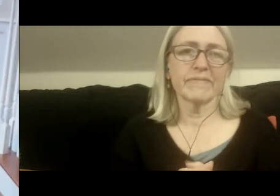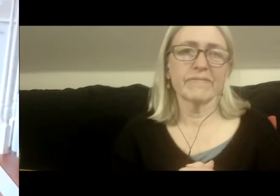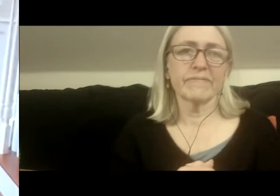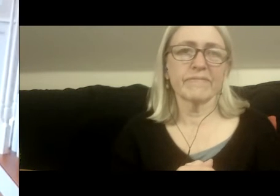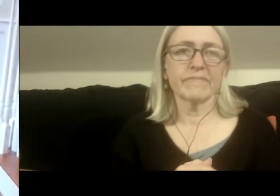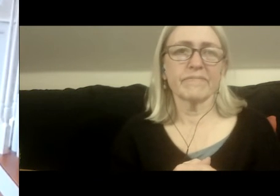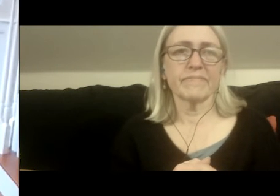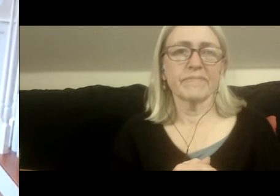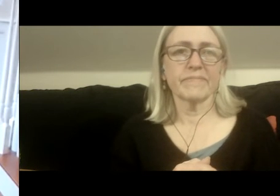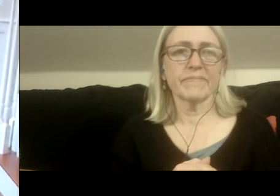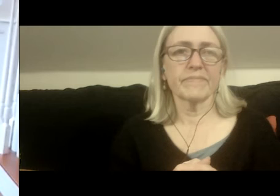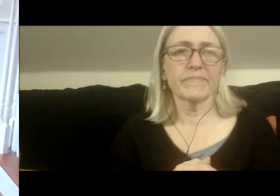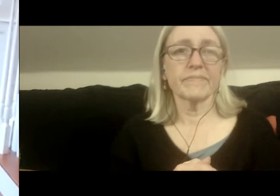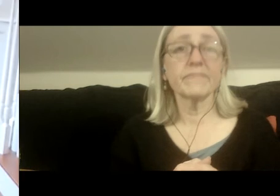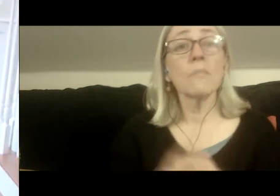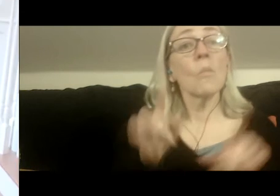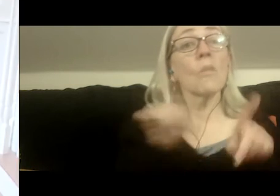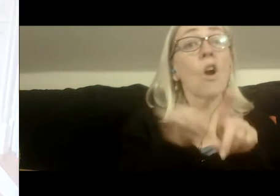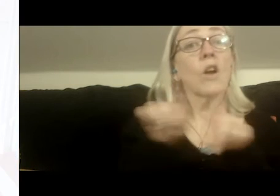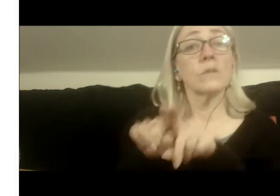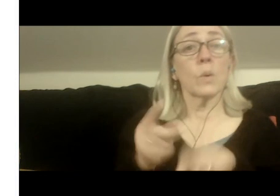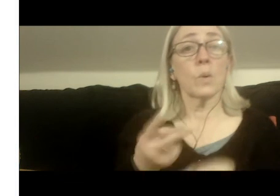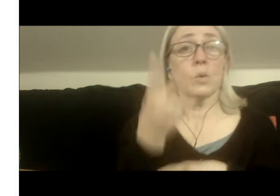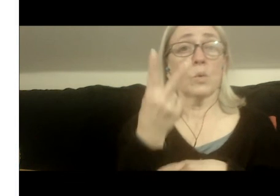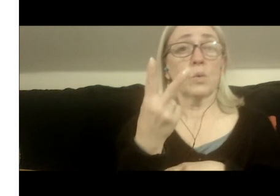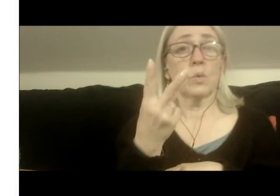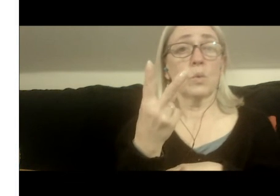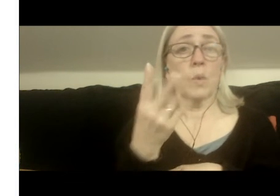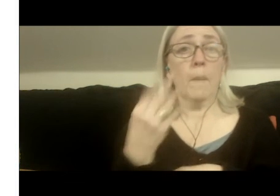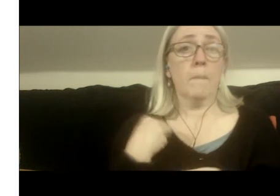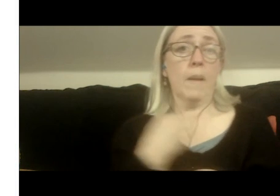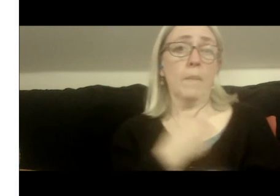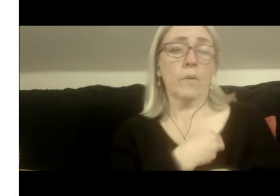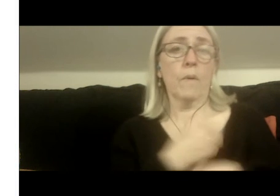Also two members from the Environmental Health and Safety Team are being recognized.